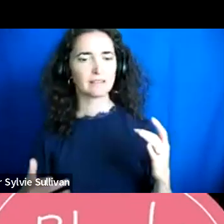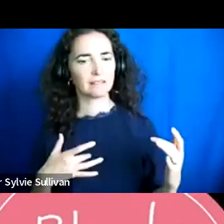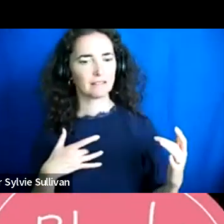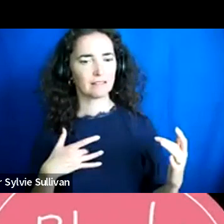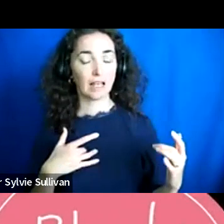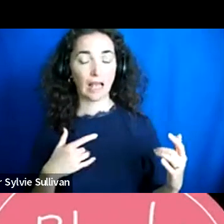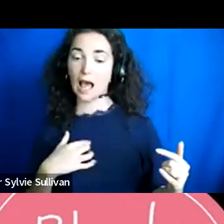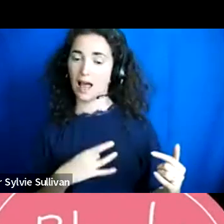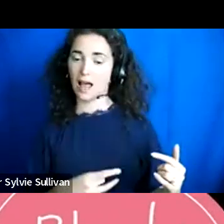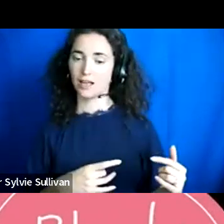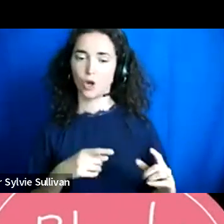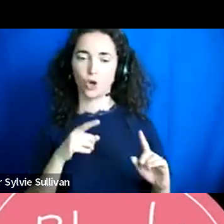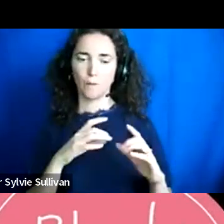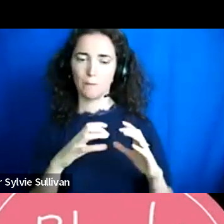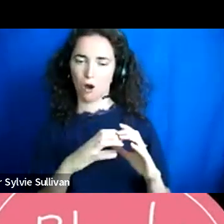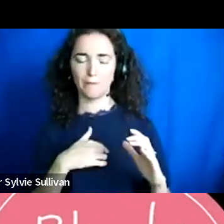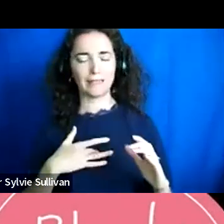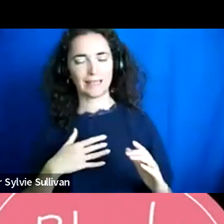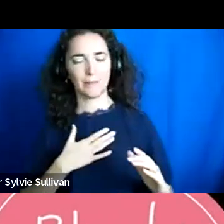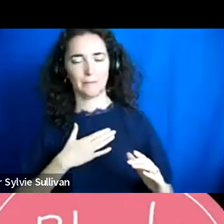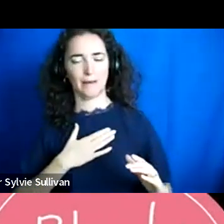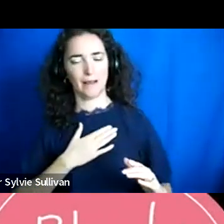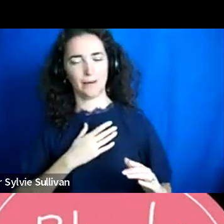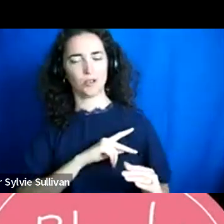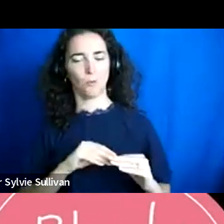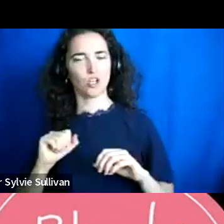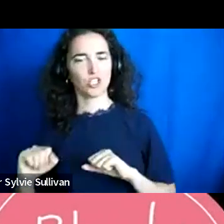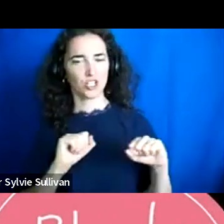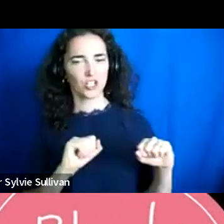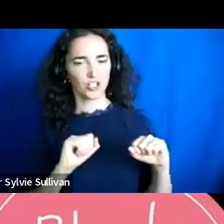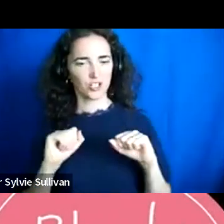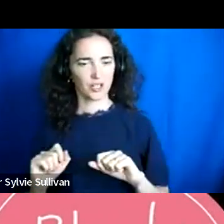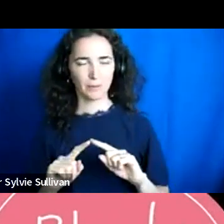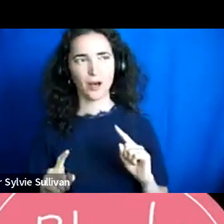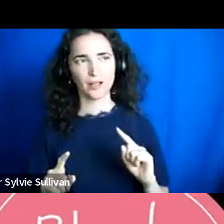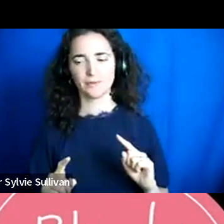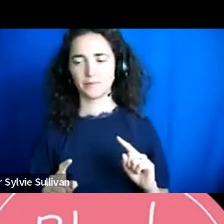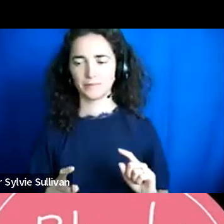Go ball i'm more of a cheerleader I guess but was amazing.